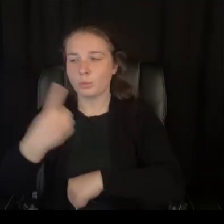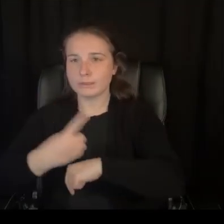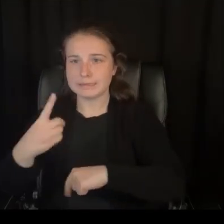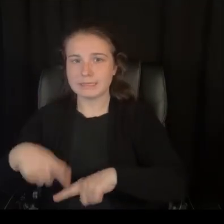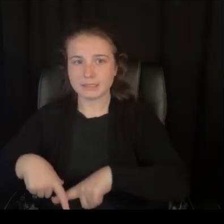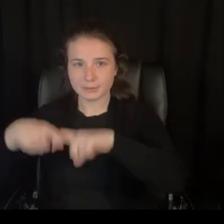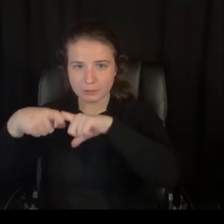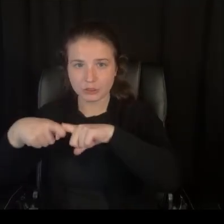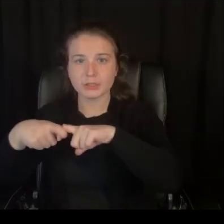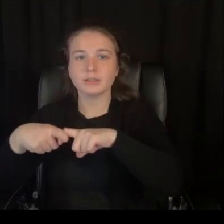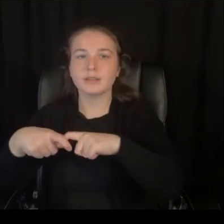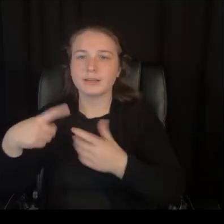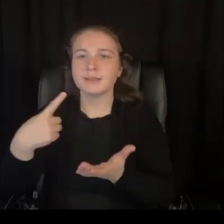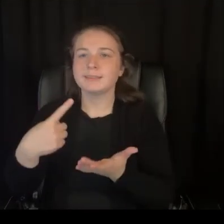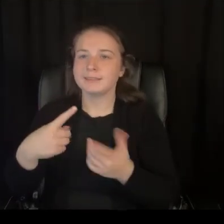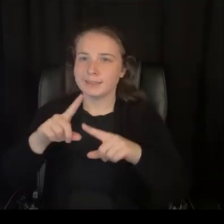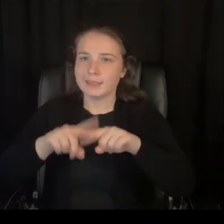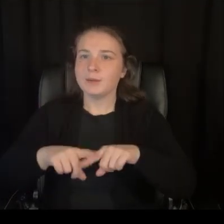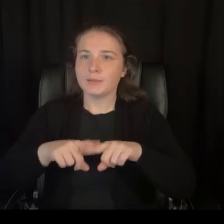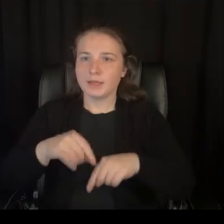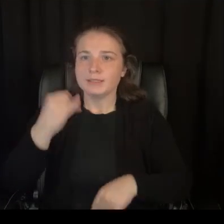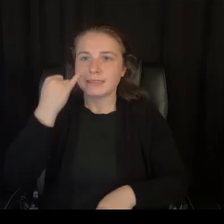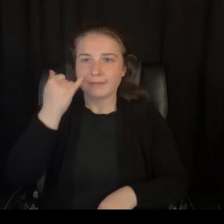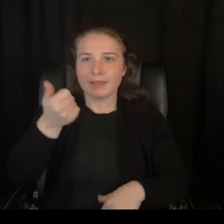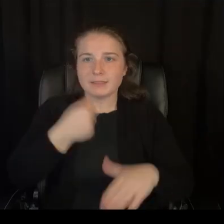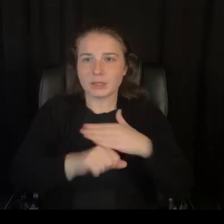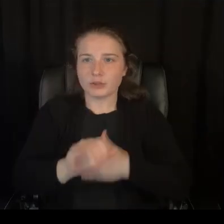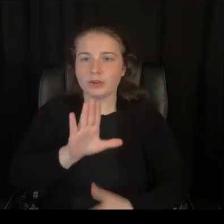whether the bus transportation is a part of the child's IEP.